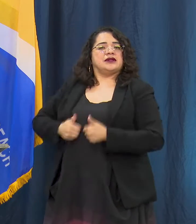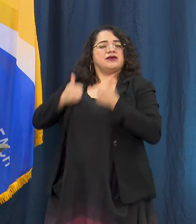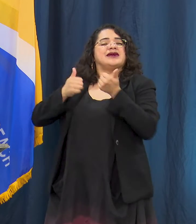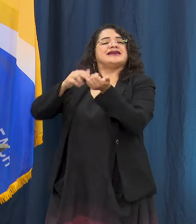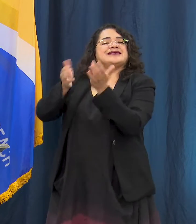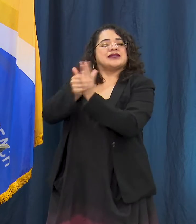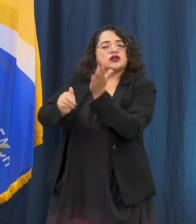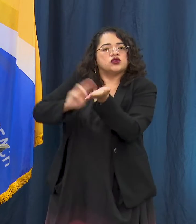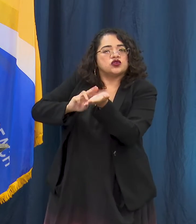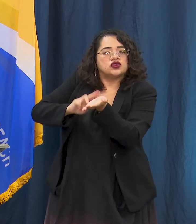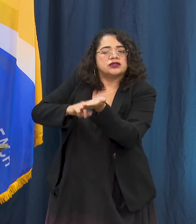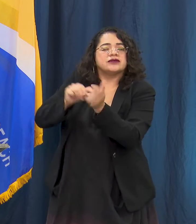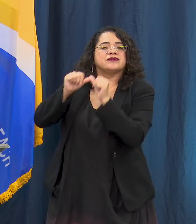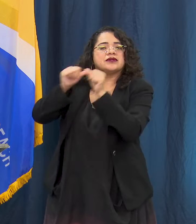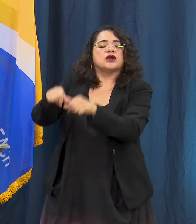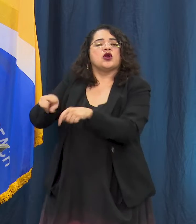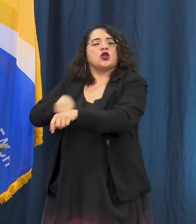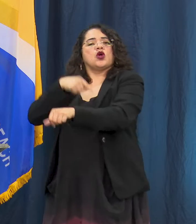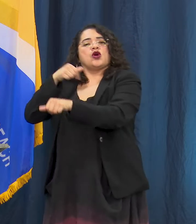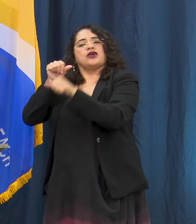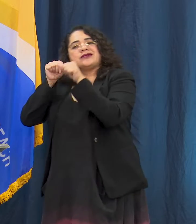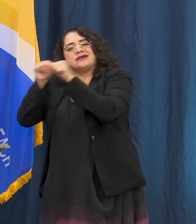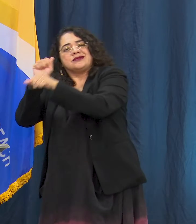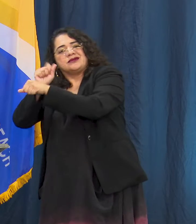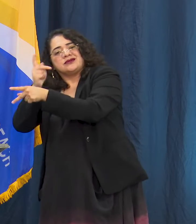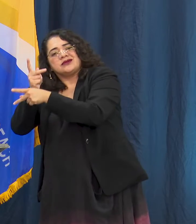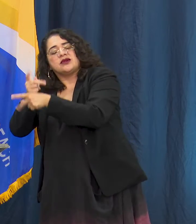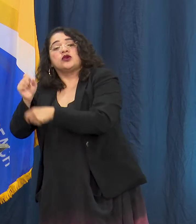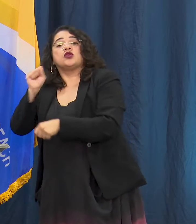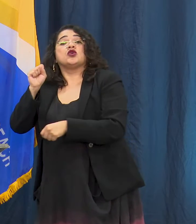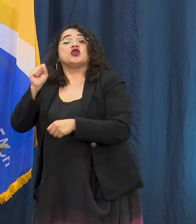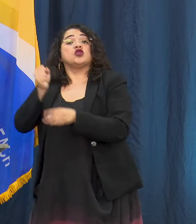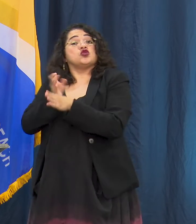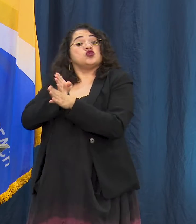facilities, long-term care facilities, and sober living homes that lack on-site